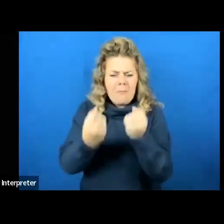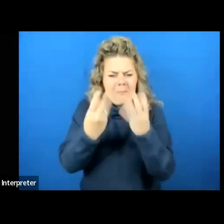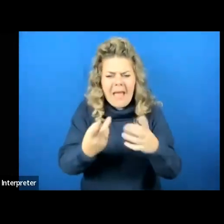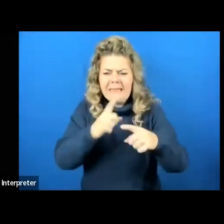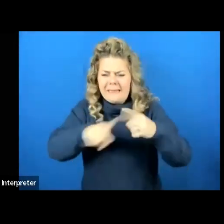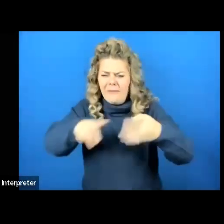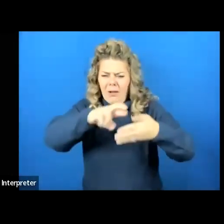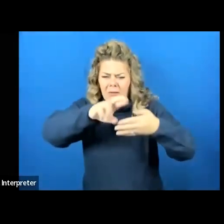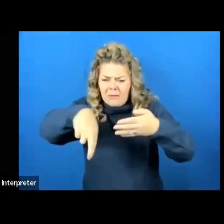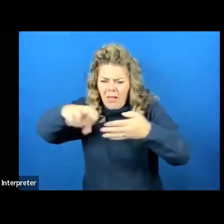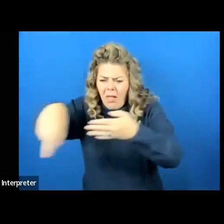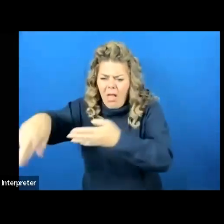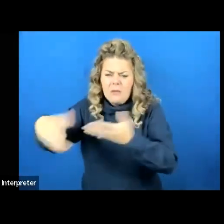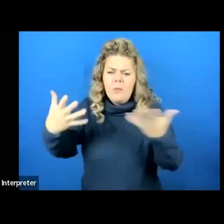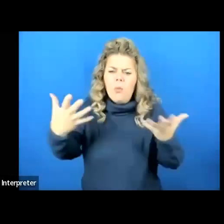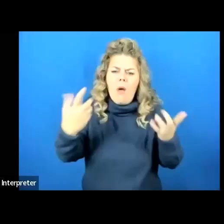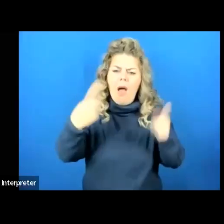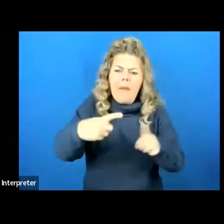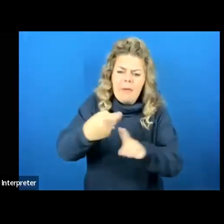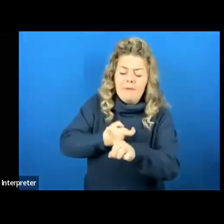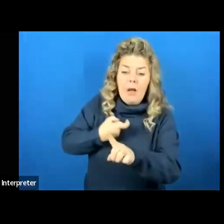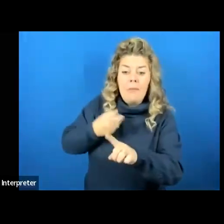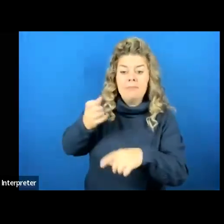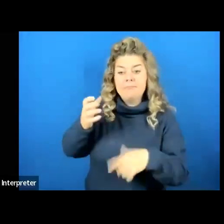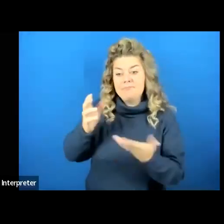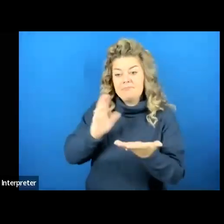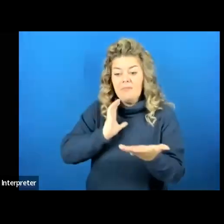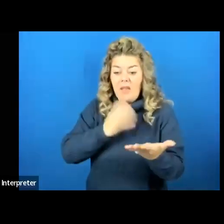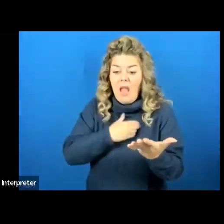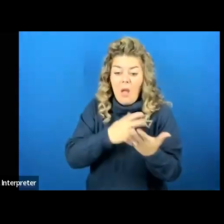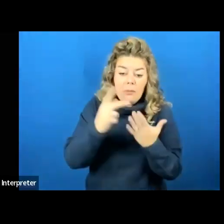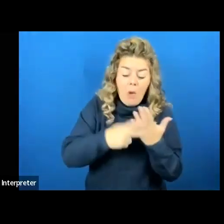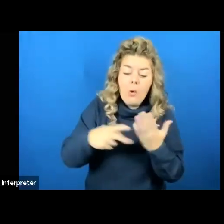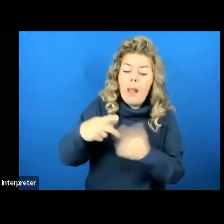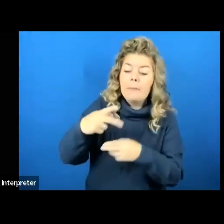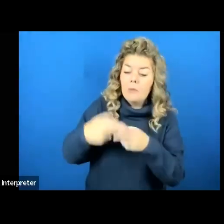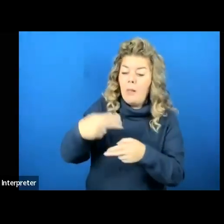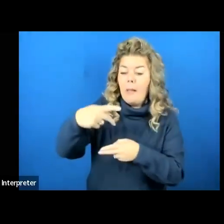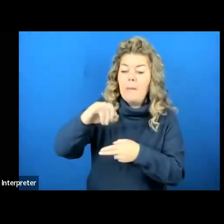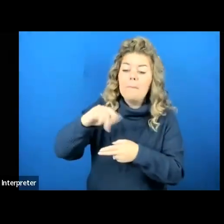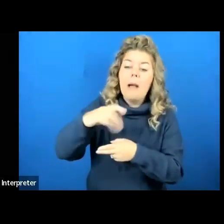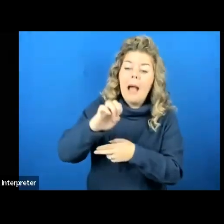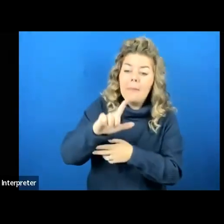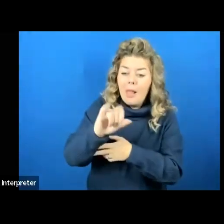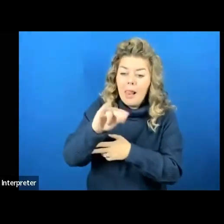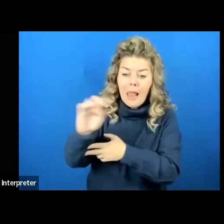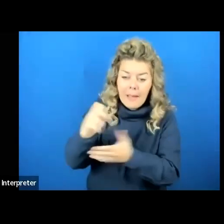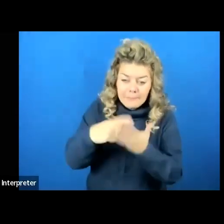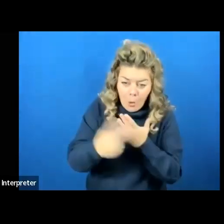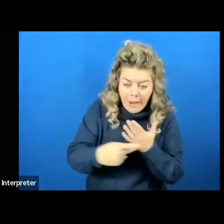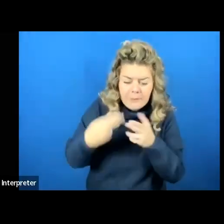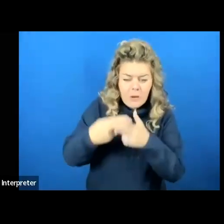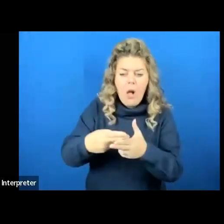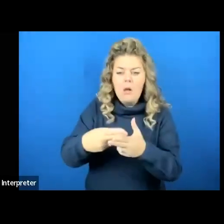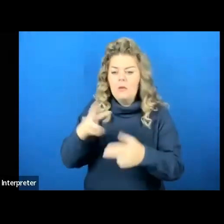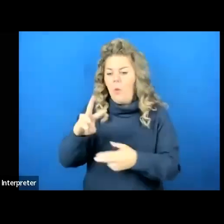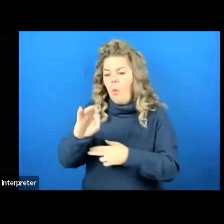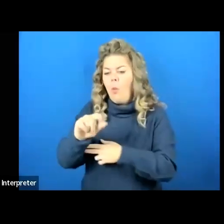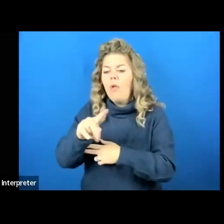of our initiatives such as outcomes of our pipeline program, Wolverine Pathways to our impact program